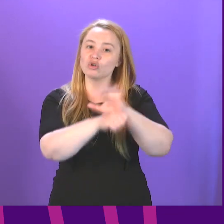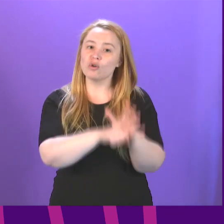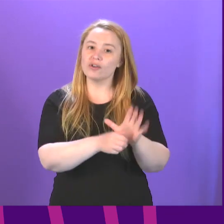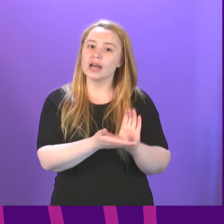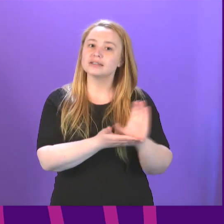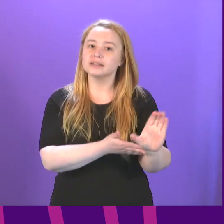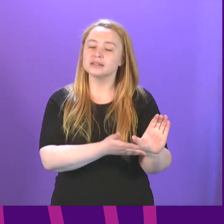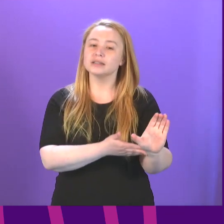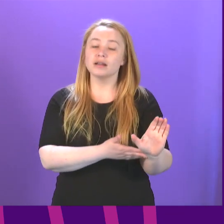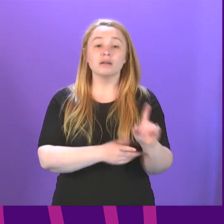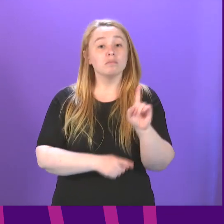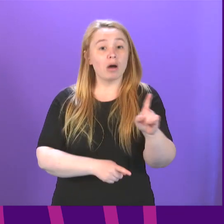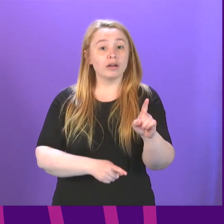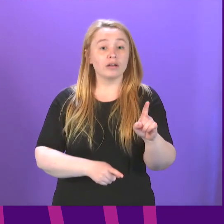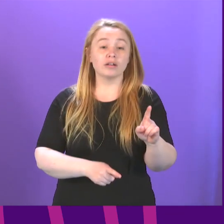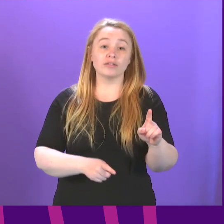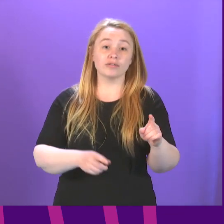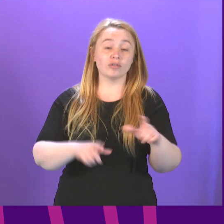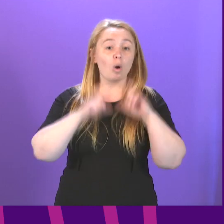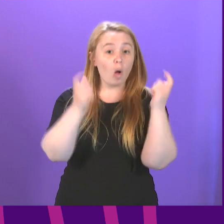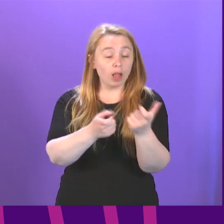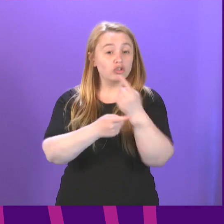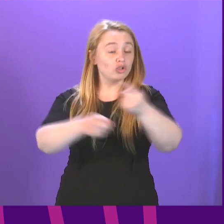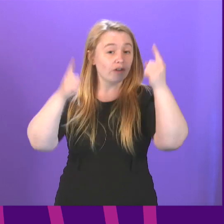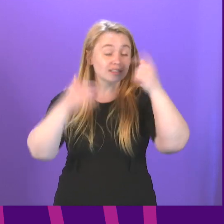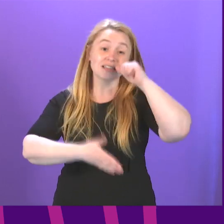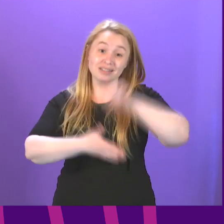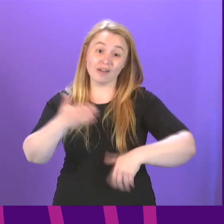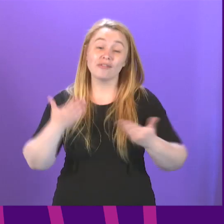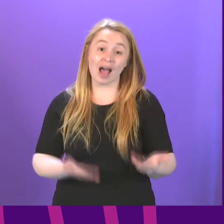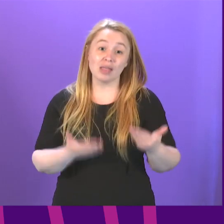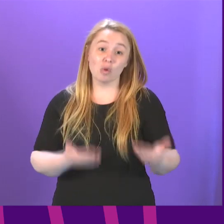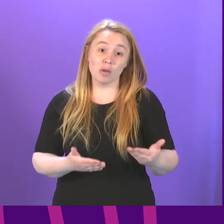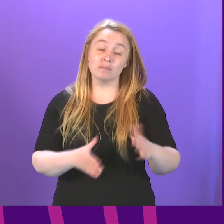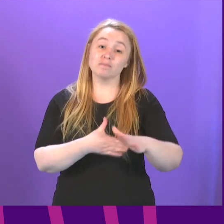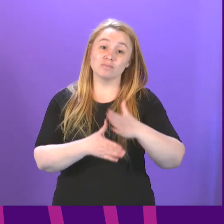Things are tough for further and higher education at the moment, largely as a result of the pandemic—as Jamie Greene is aware. That is another